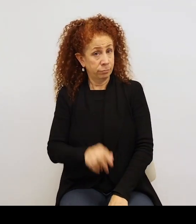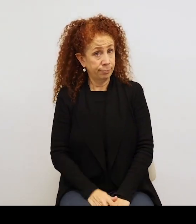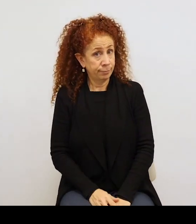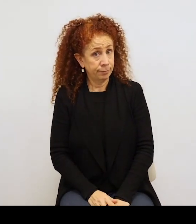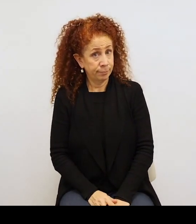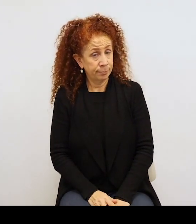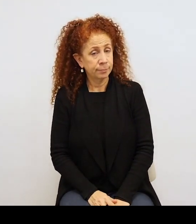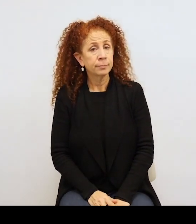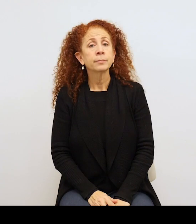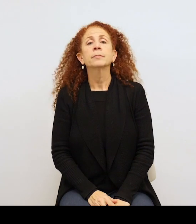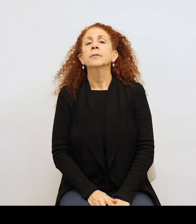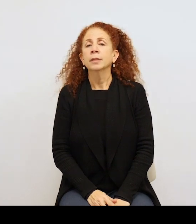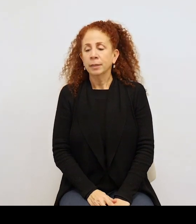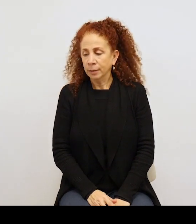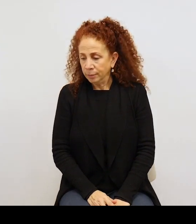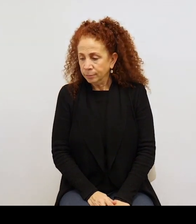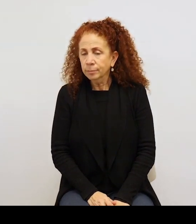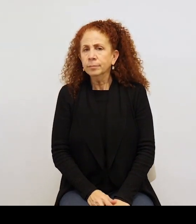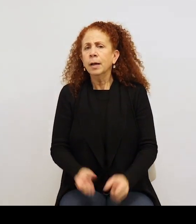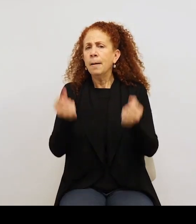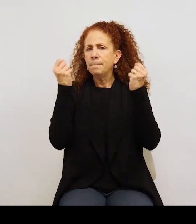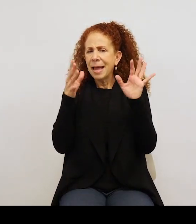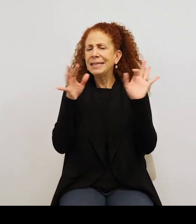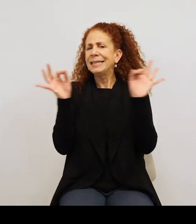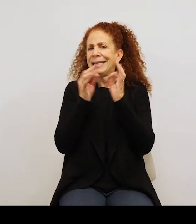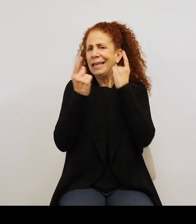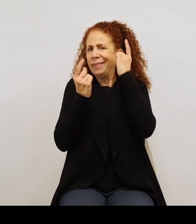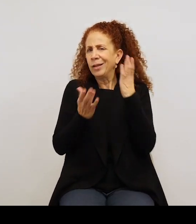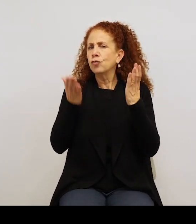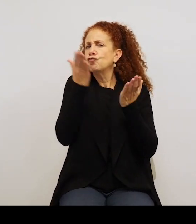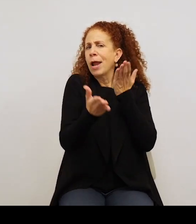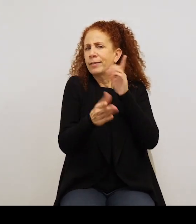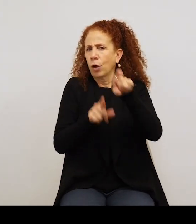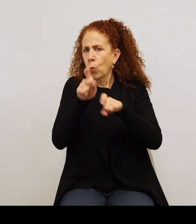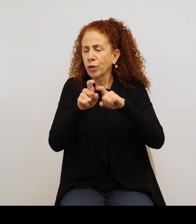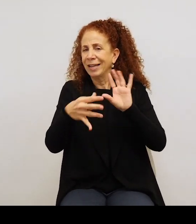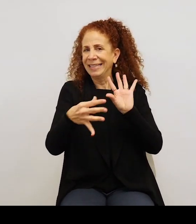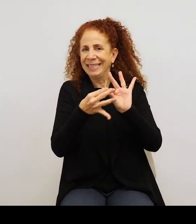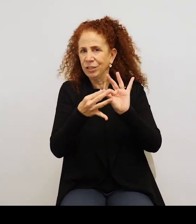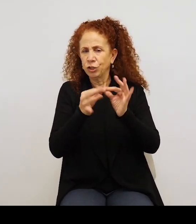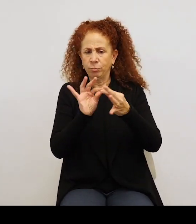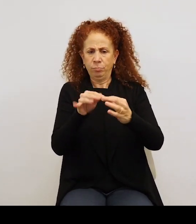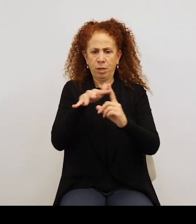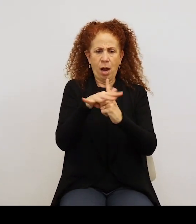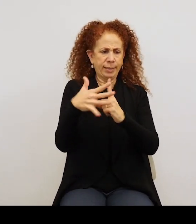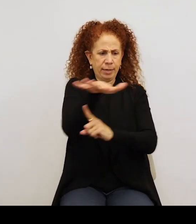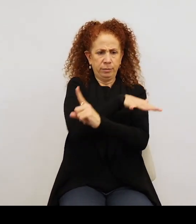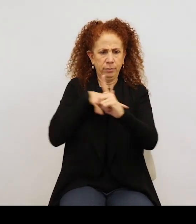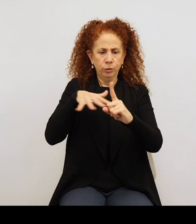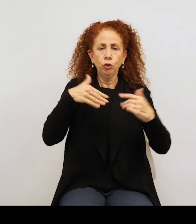A number-- as [? Ramia ?] just said, a number of key thinkers have raised the question of kinship in the context of human-animal relations,